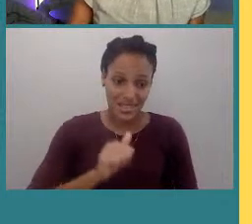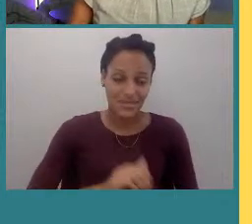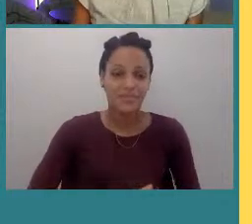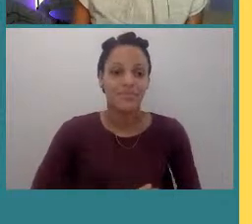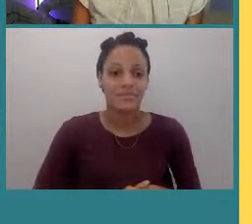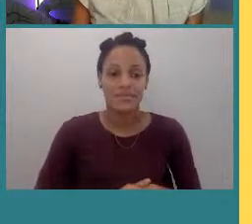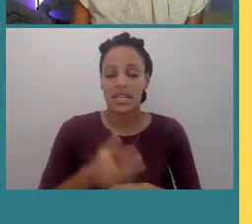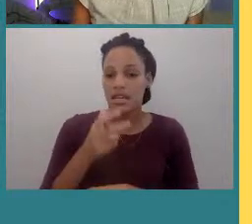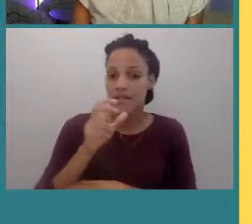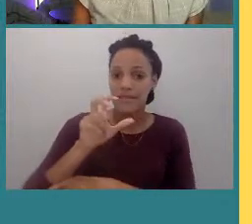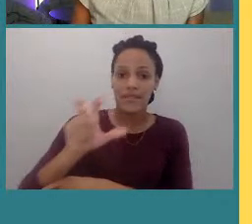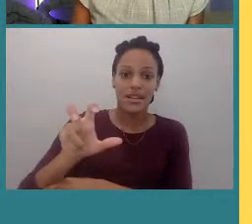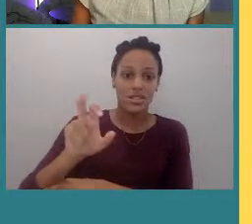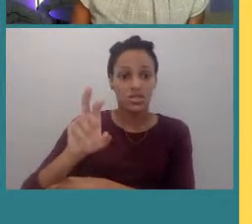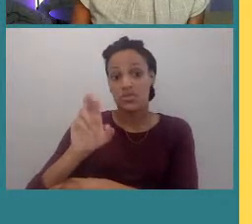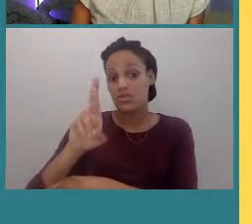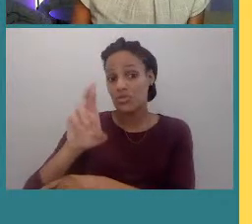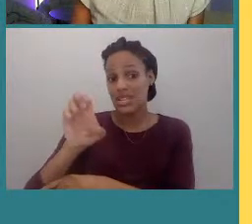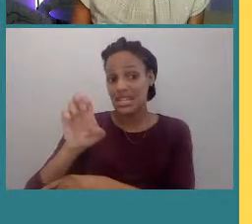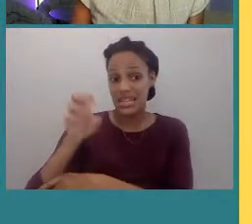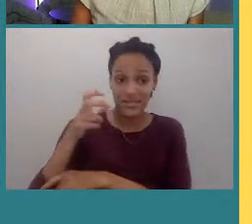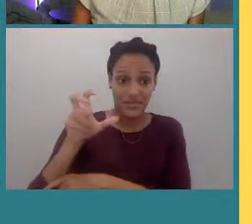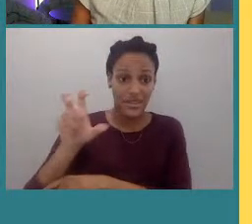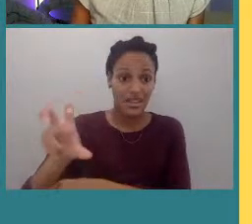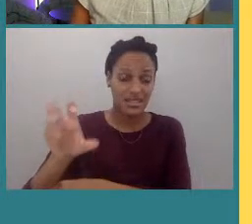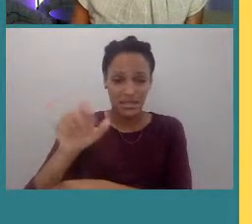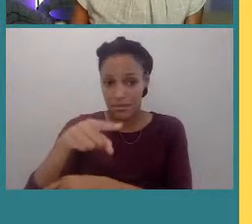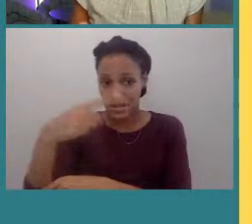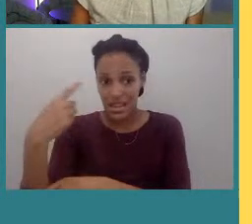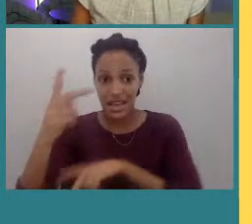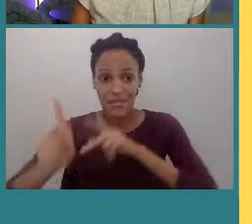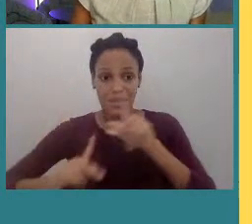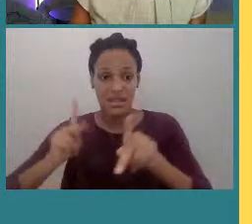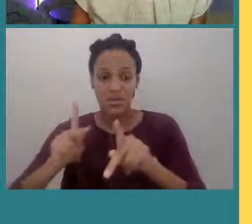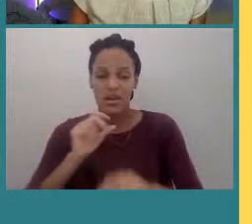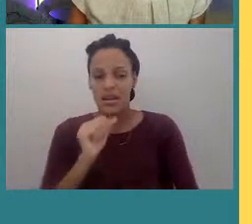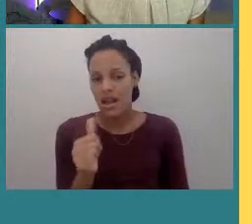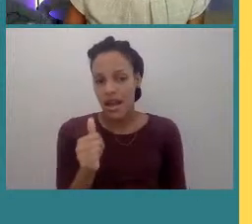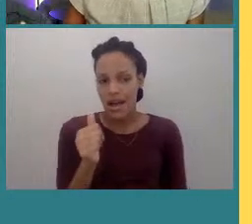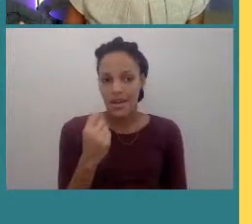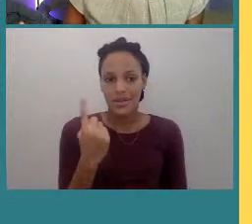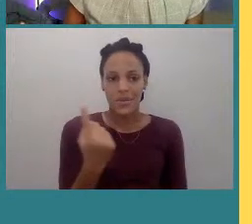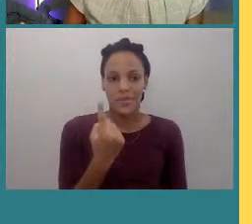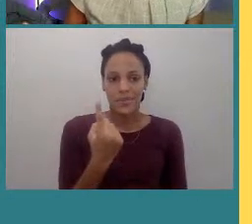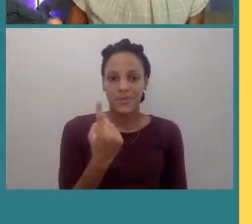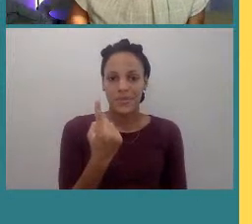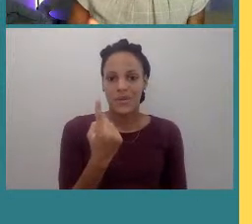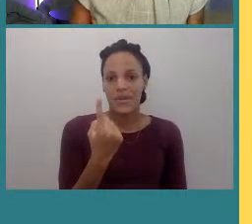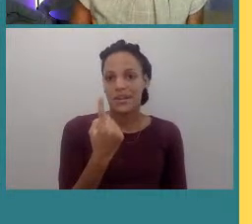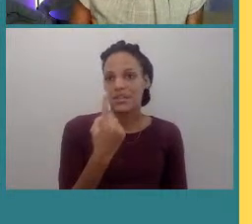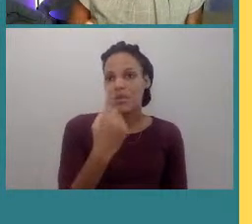Reinvesting into Black people should not look like something with you on one day. It should